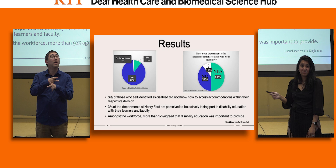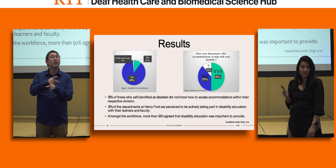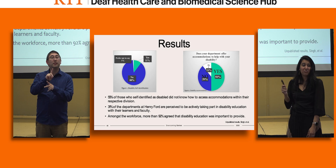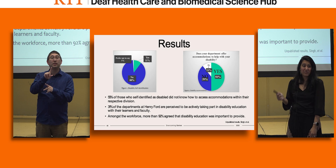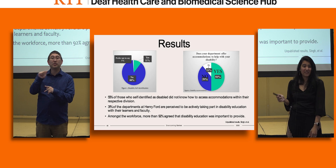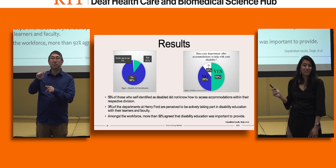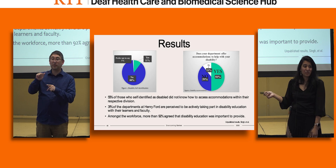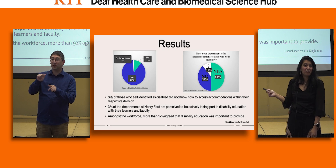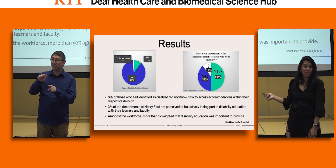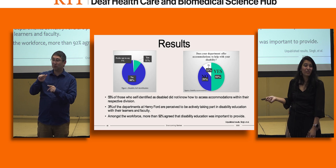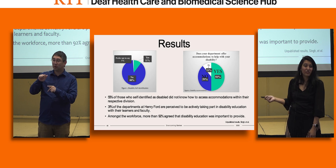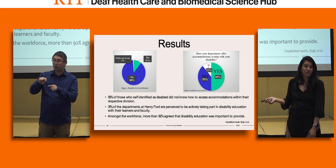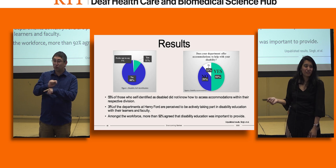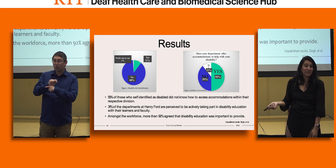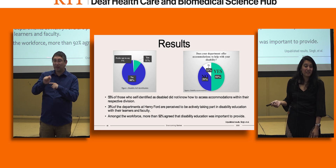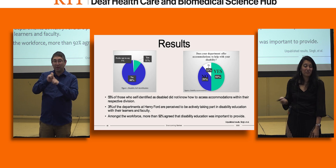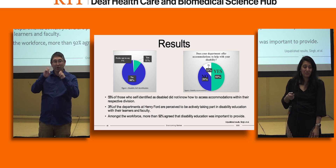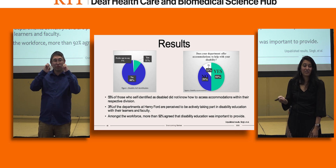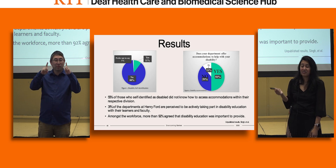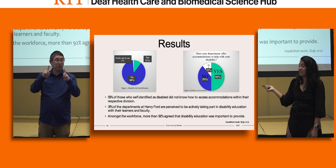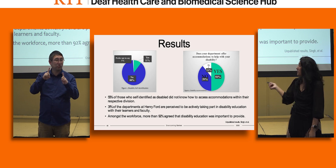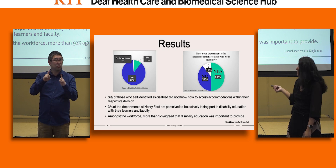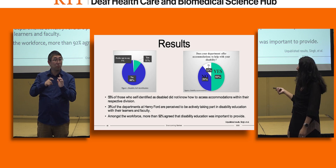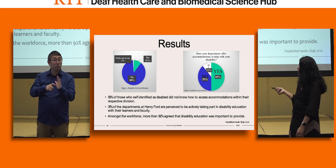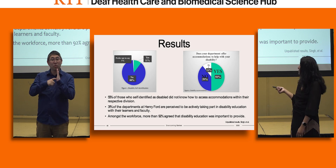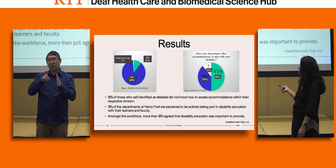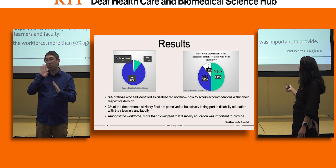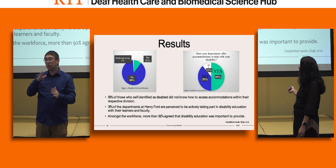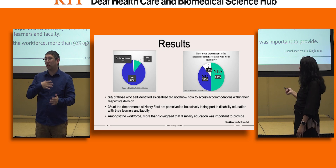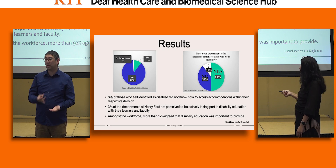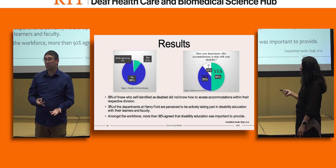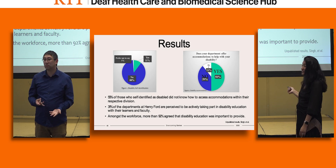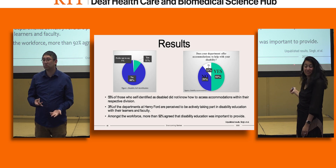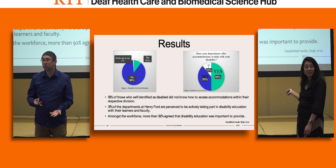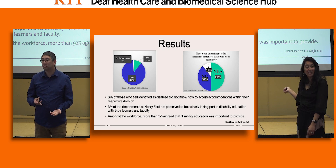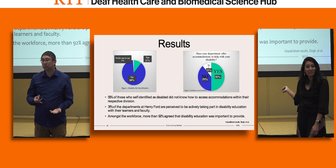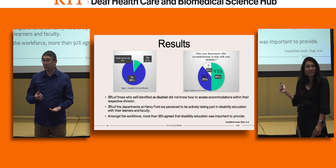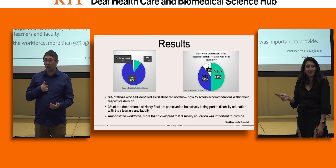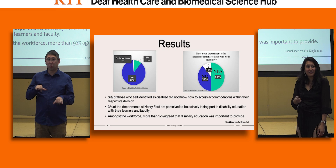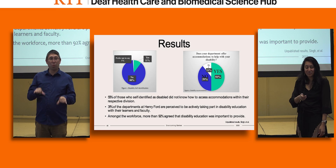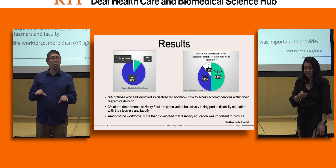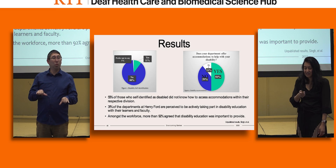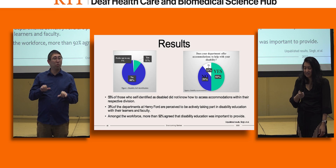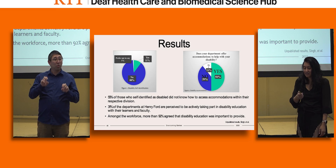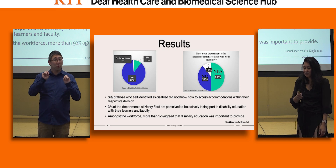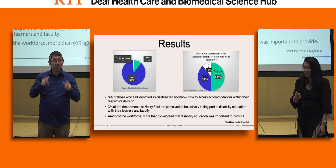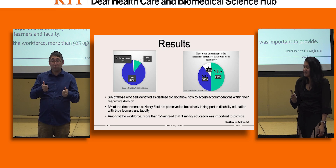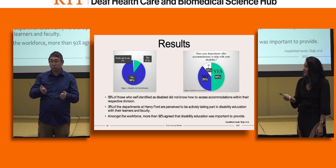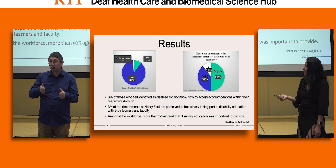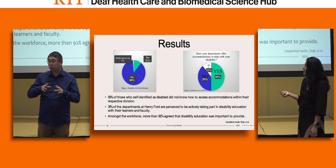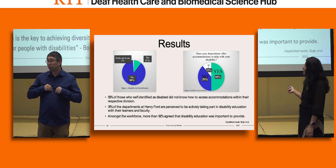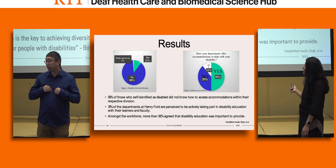be a mandatory part of their training was something that they would like, which, again, was a pleasantly surprising thing.